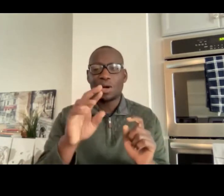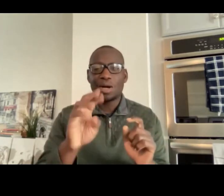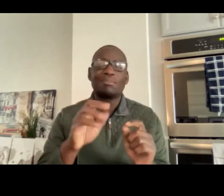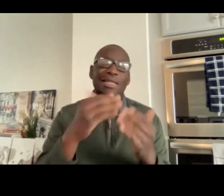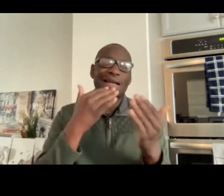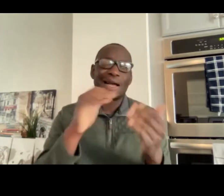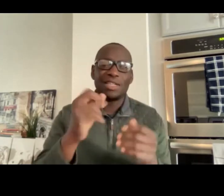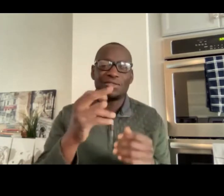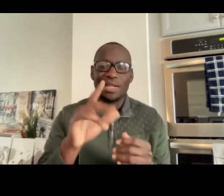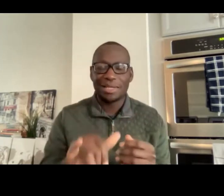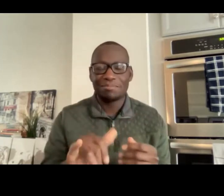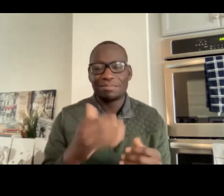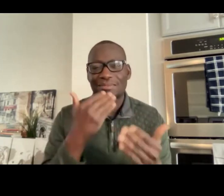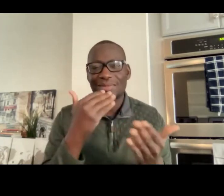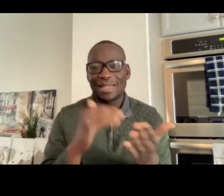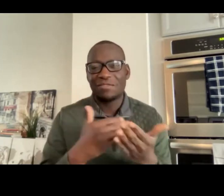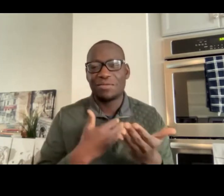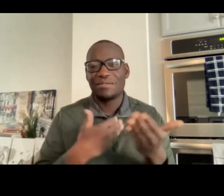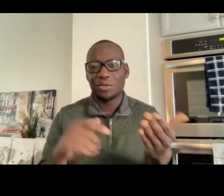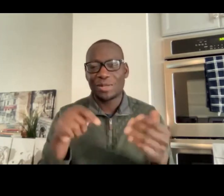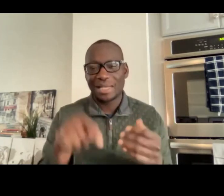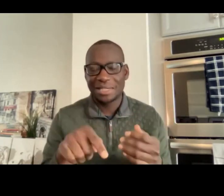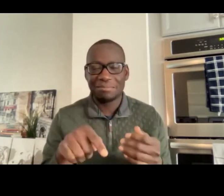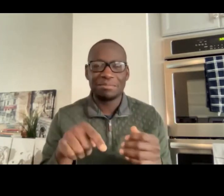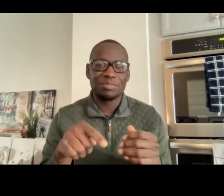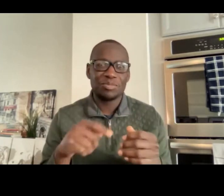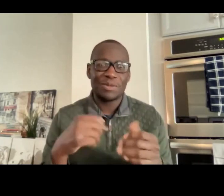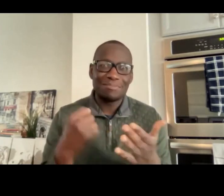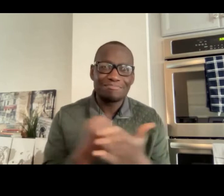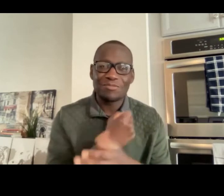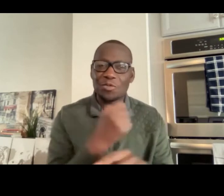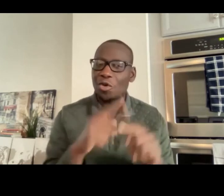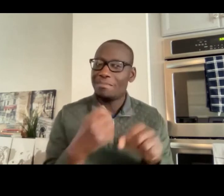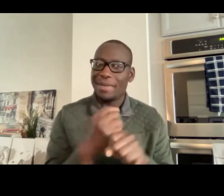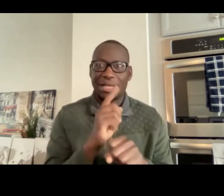Just real quick, my name is Gregoire. Thank you so much Ashley for inviting me to